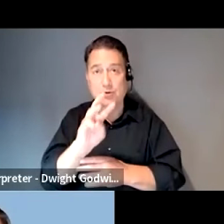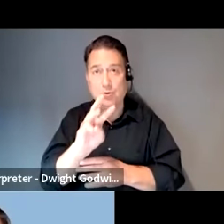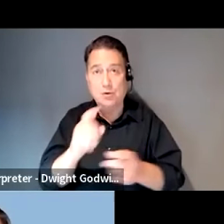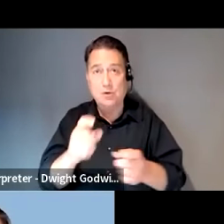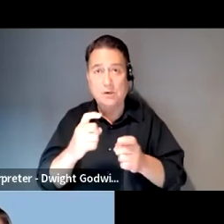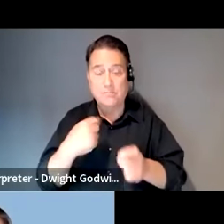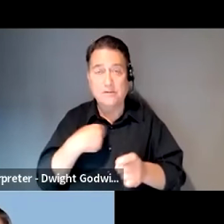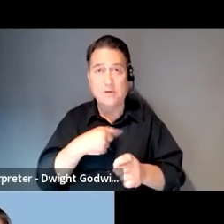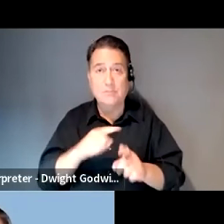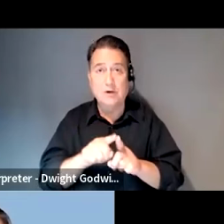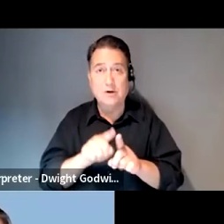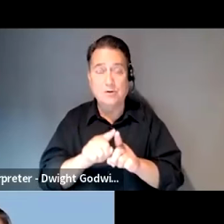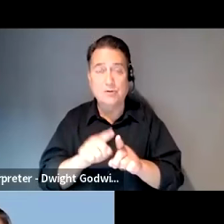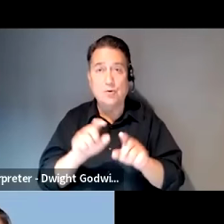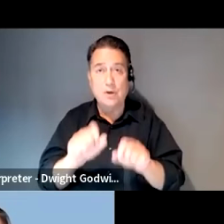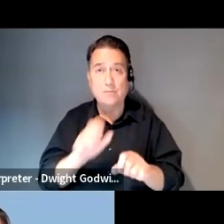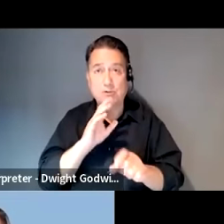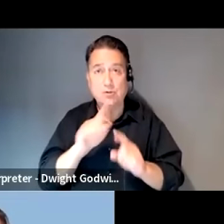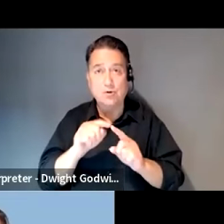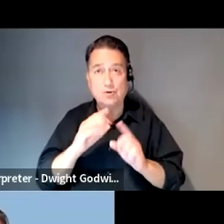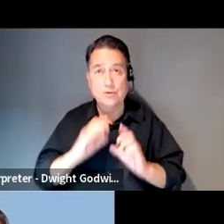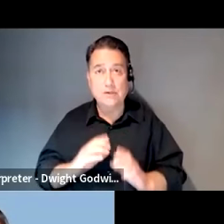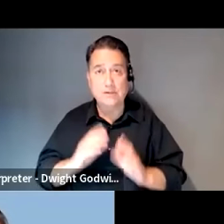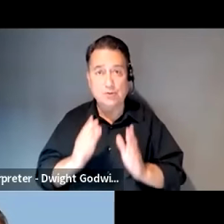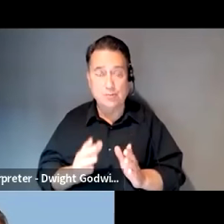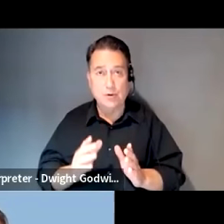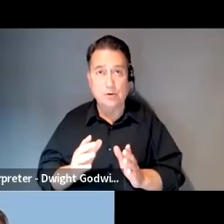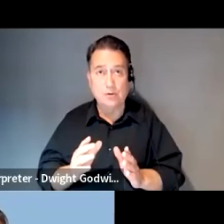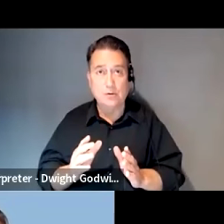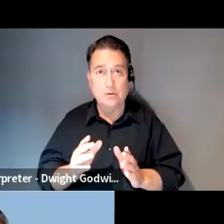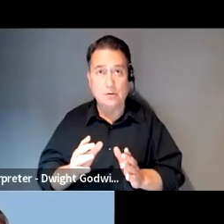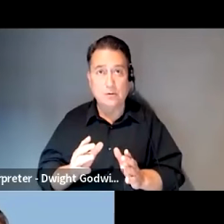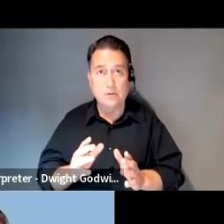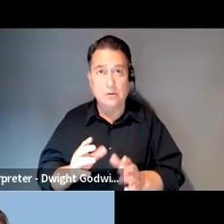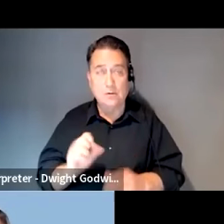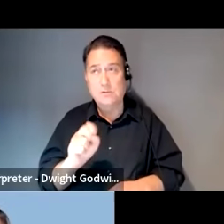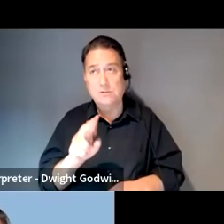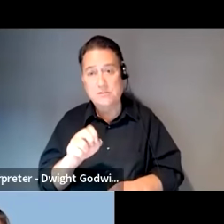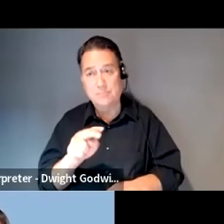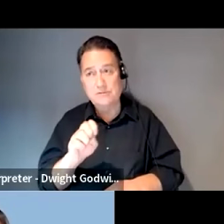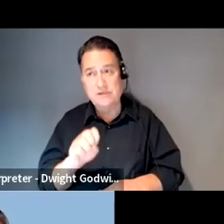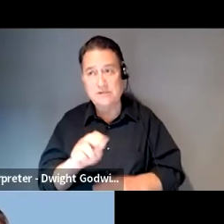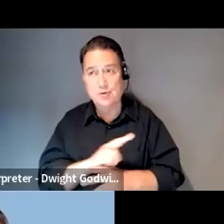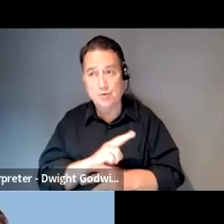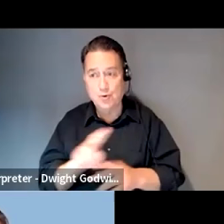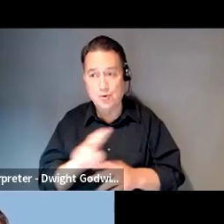but we're able to talk to the consumer, assess their substance use family history,